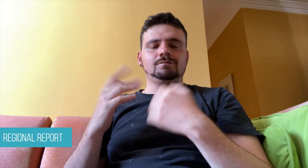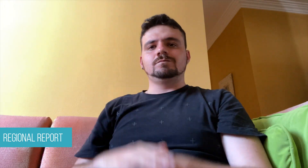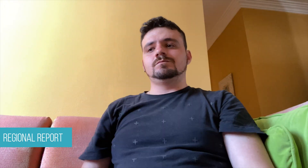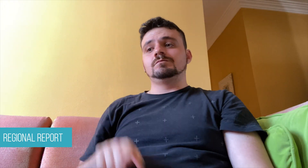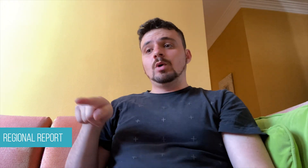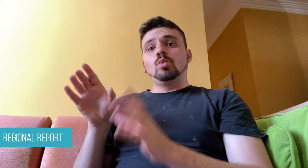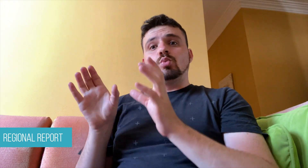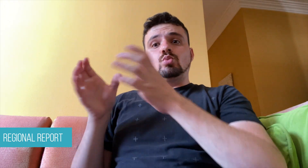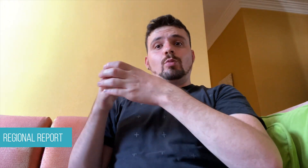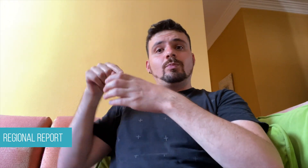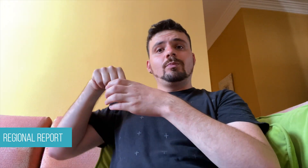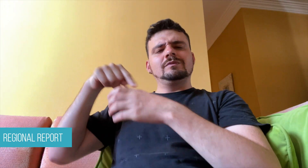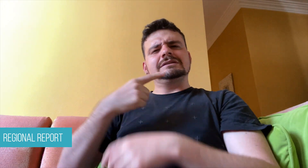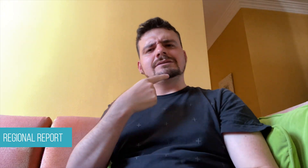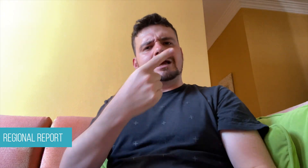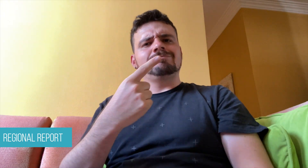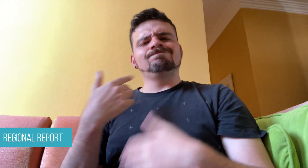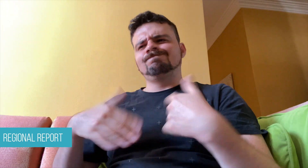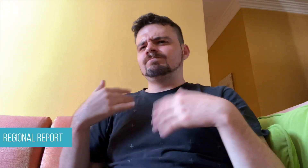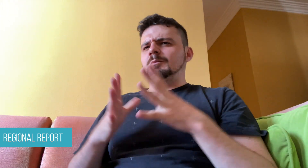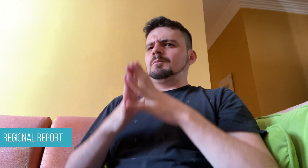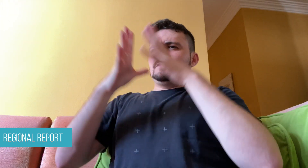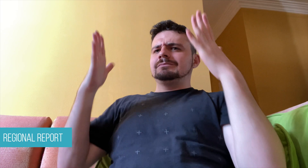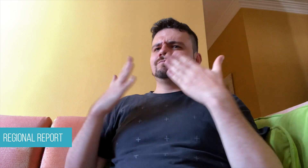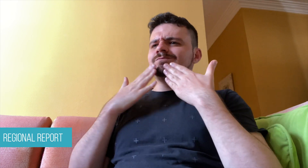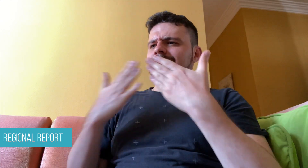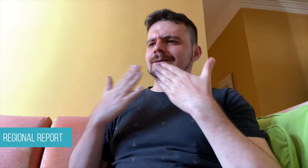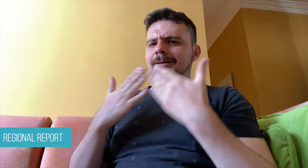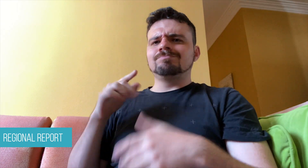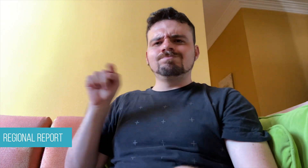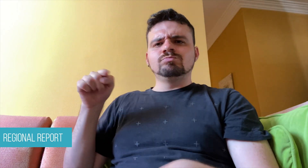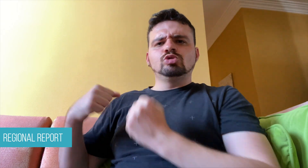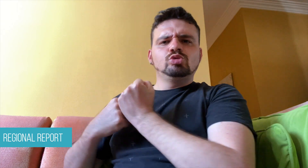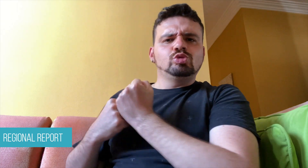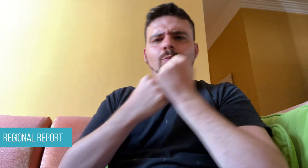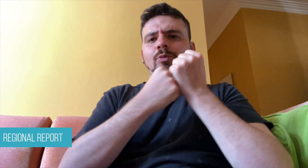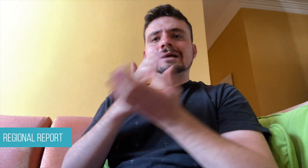for the support they received from sign language interpreters,